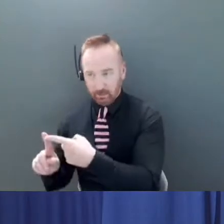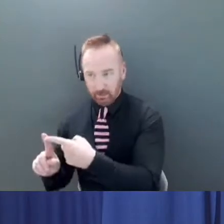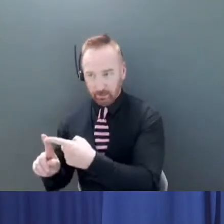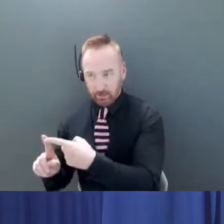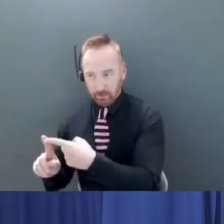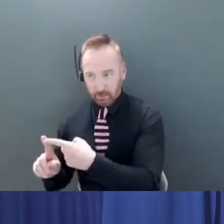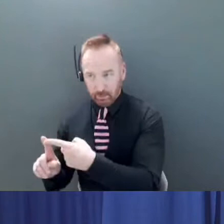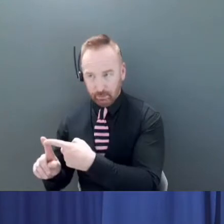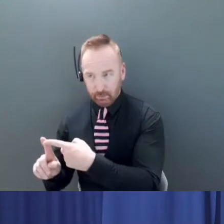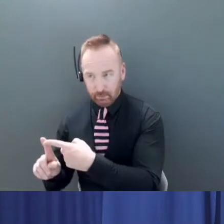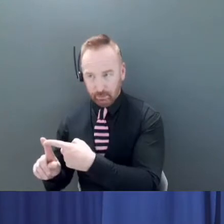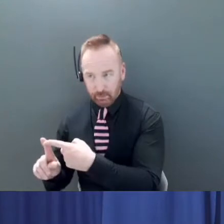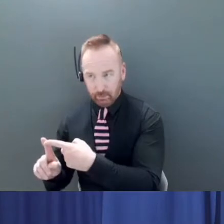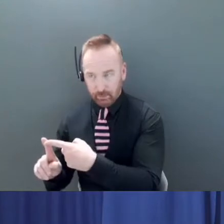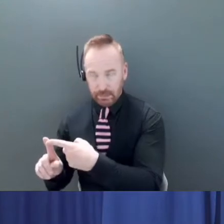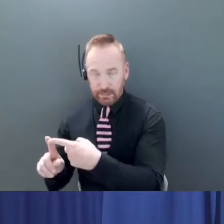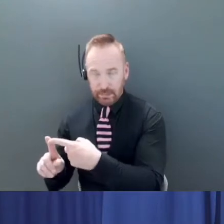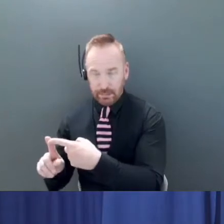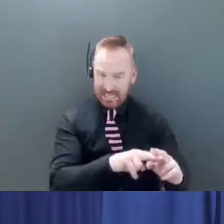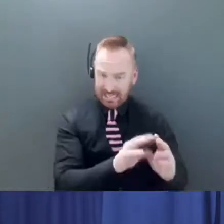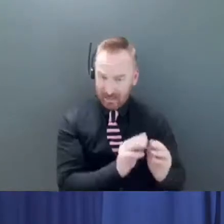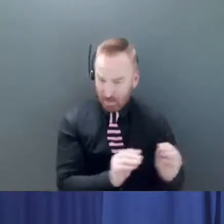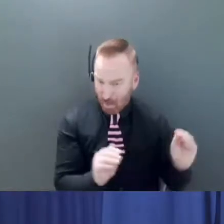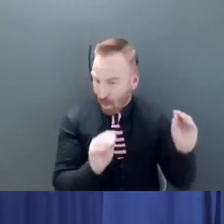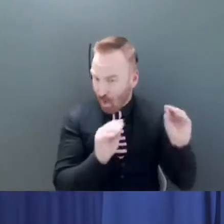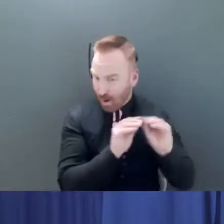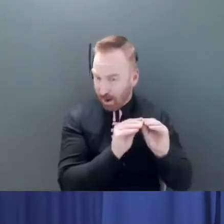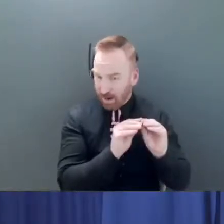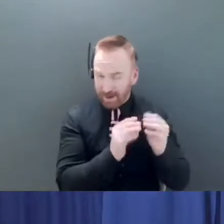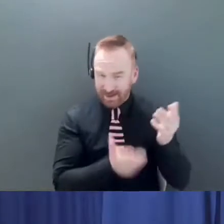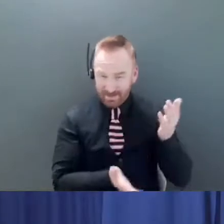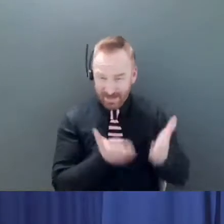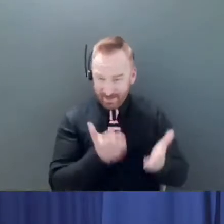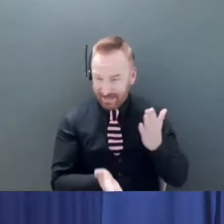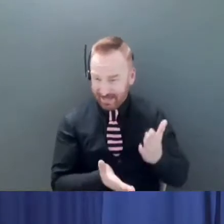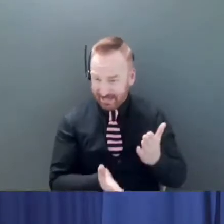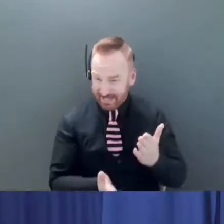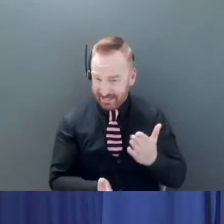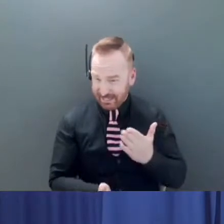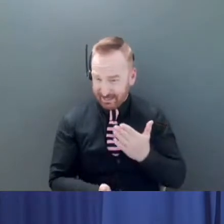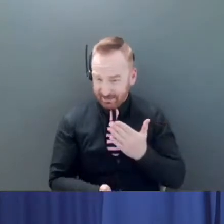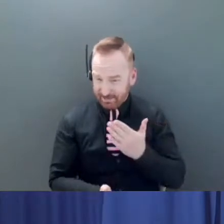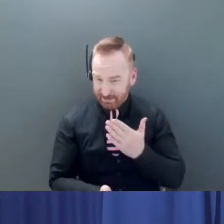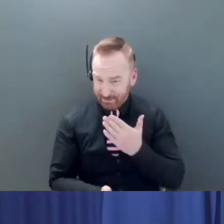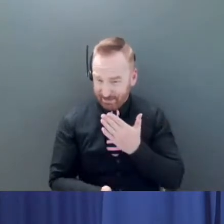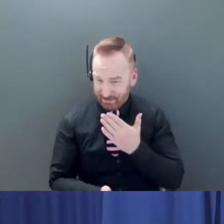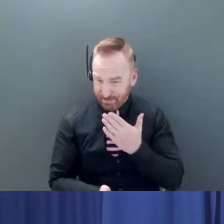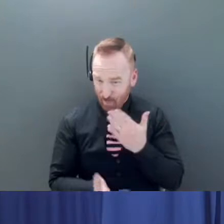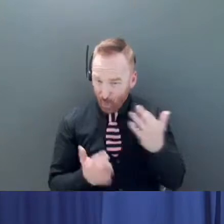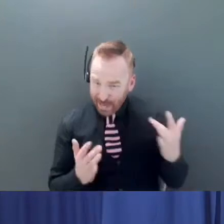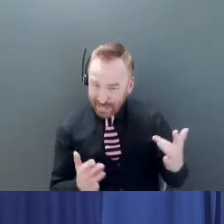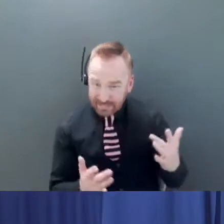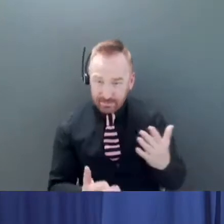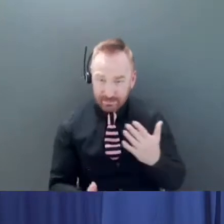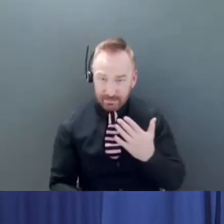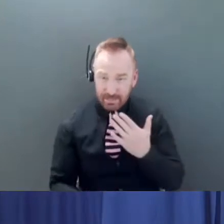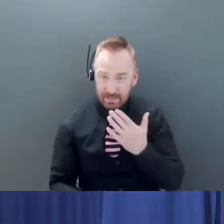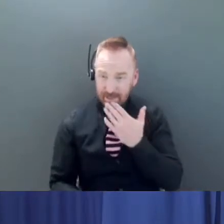physical distancing within the general -- are able to be lifted now.